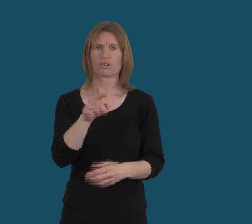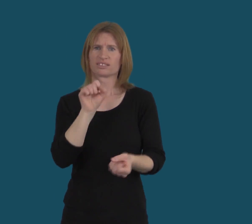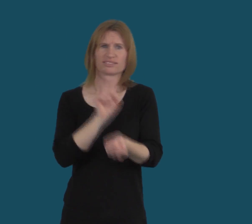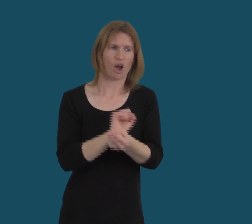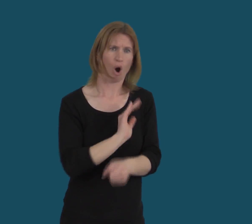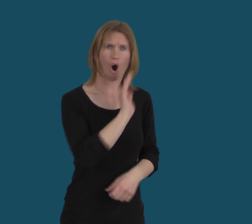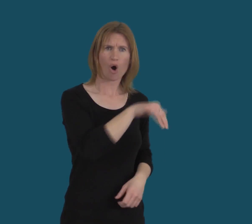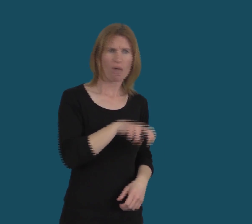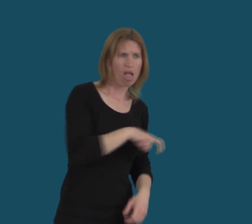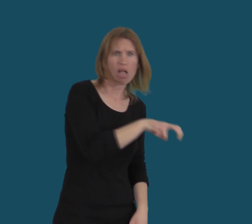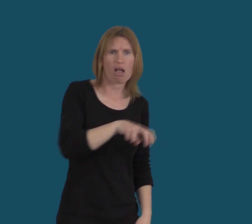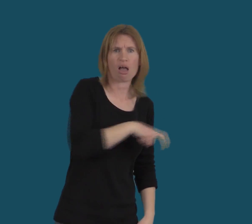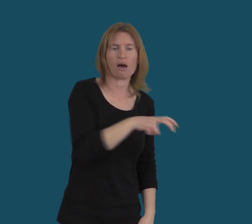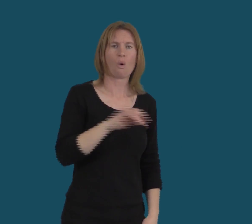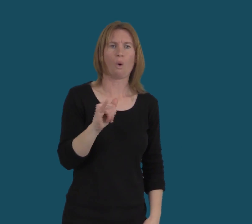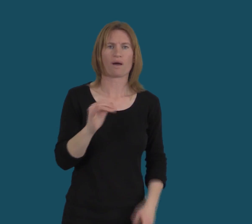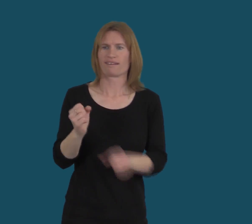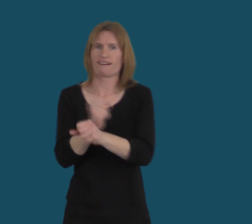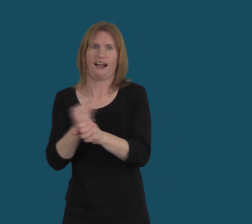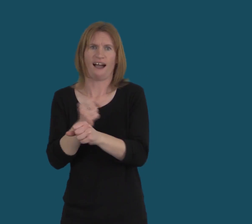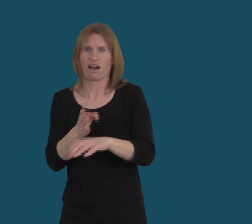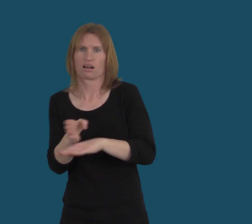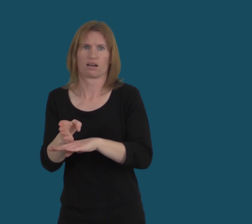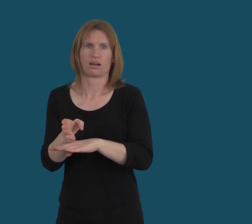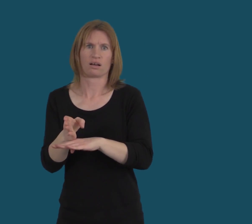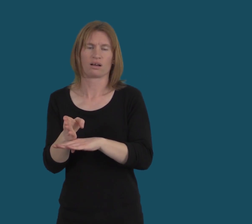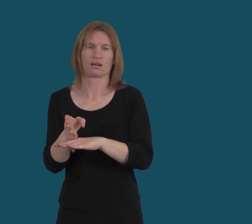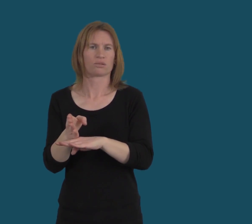What if you are stuck at home or driving in your car?